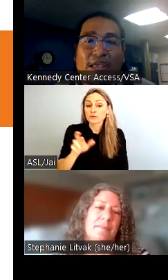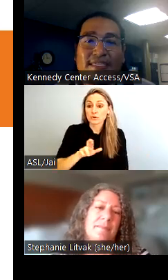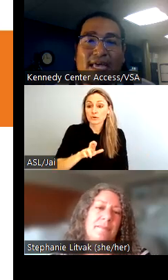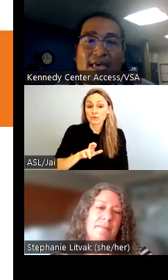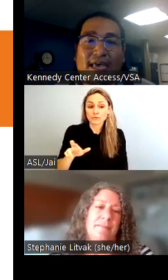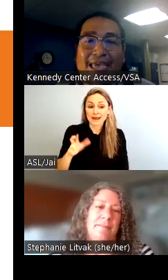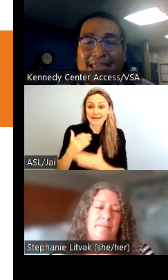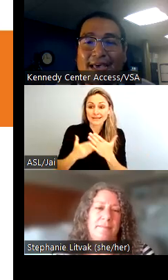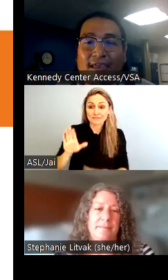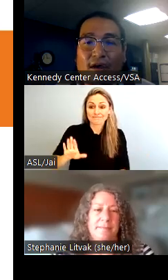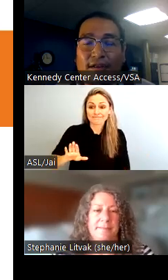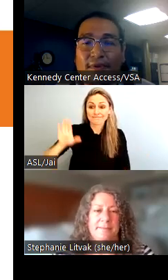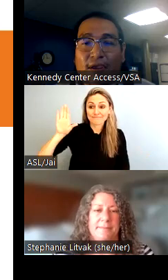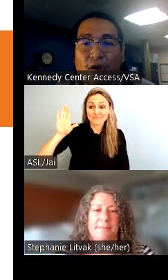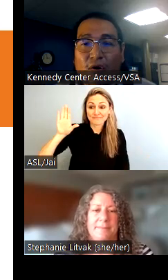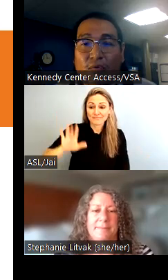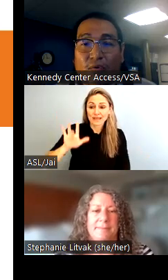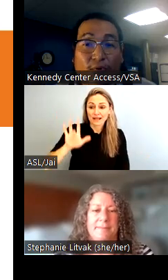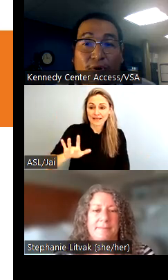raise hand icon.